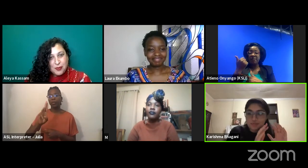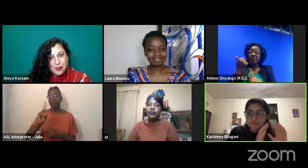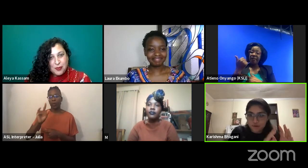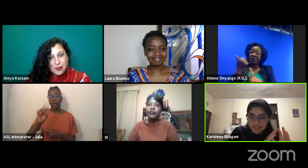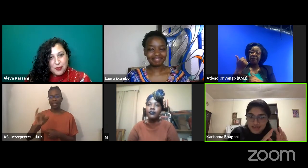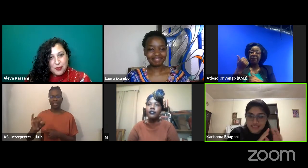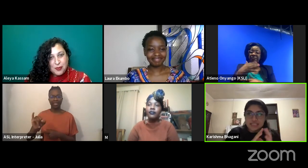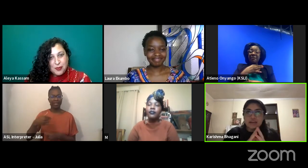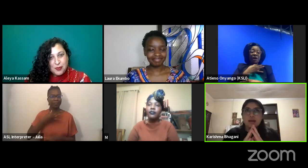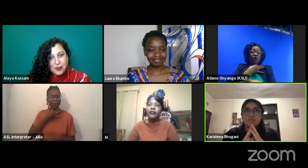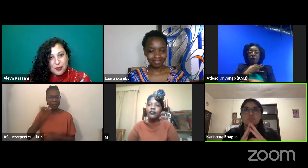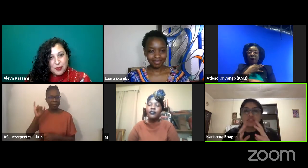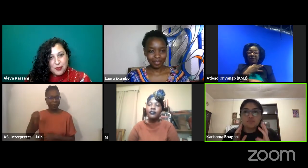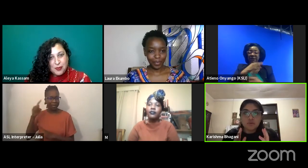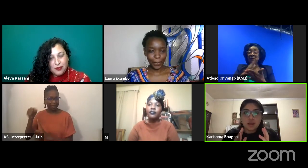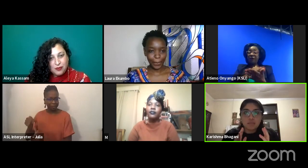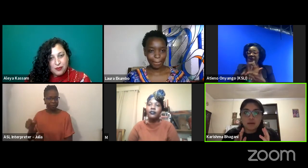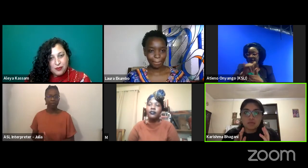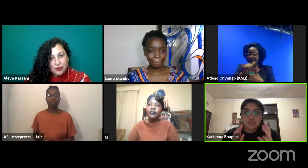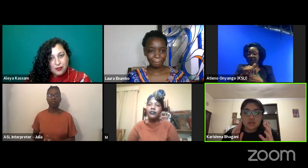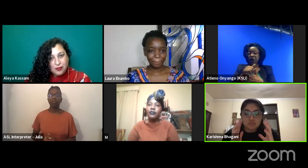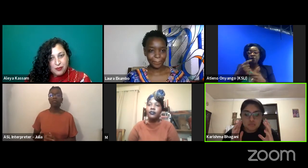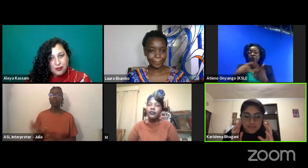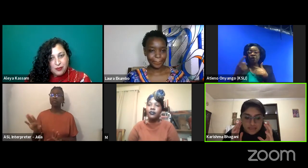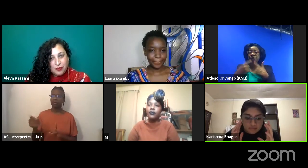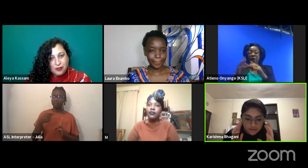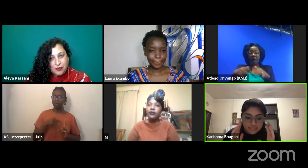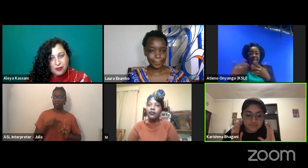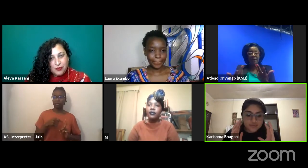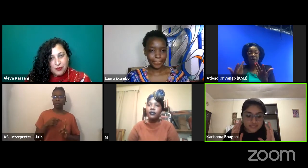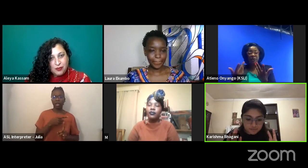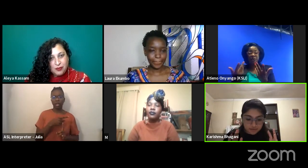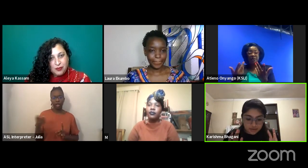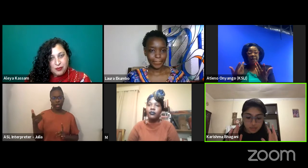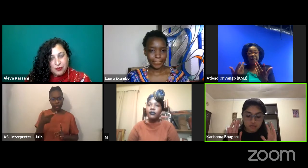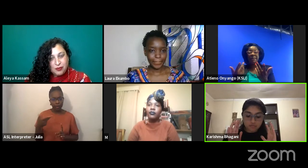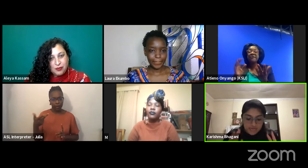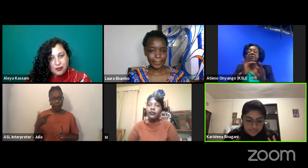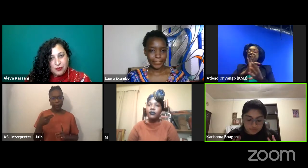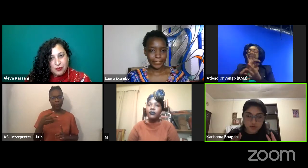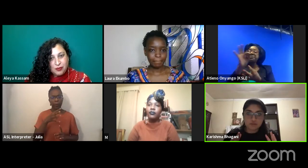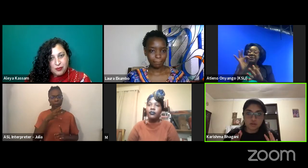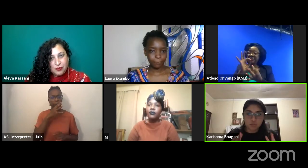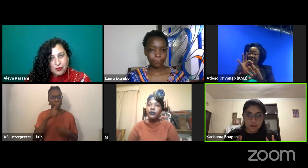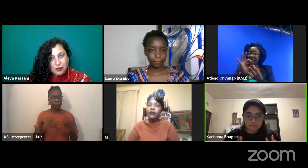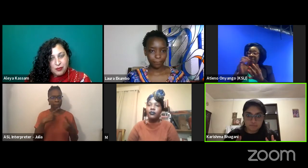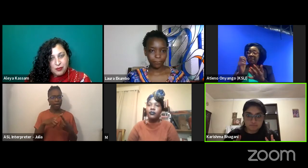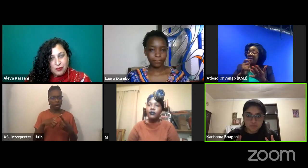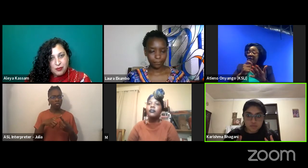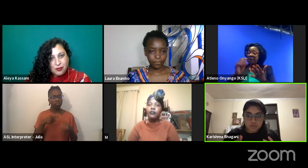But before that you spoke about being very specific about writing for African women.